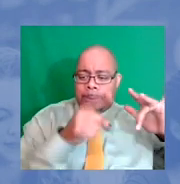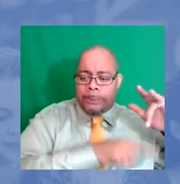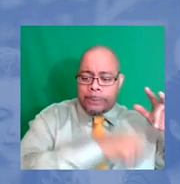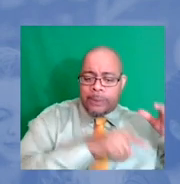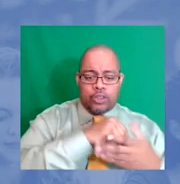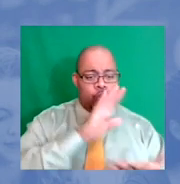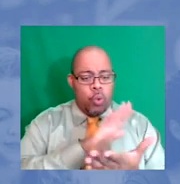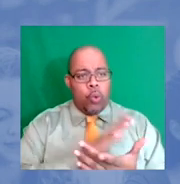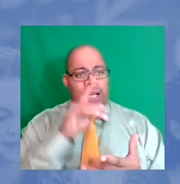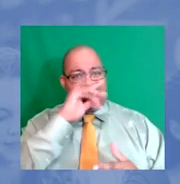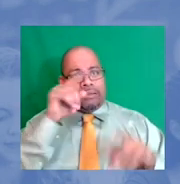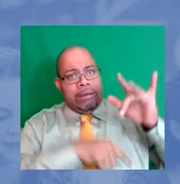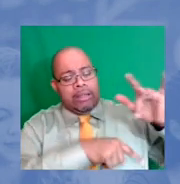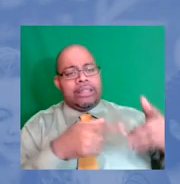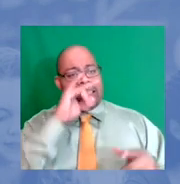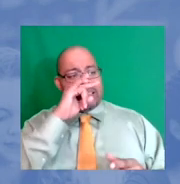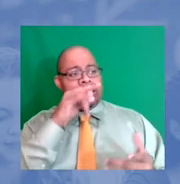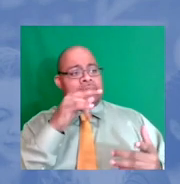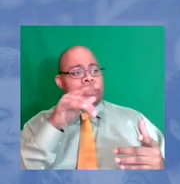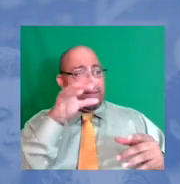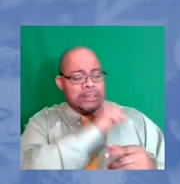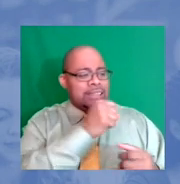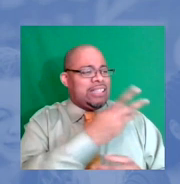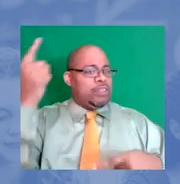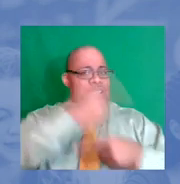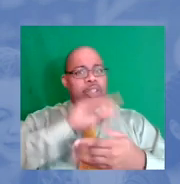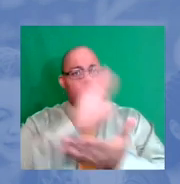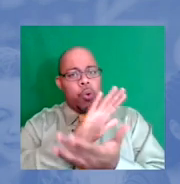SEVERAL DAYS OF SCHOOL WHICH DEFINITELY HINDERED THEIR LEARNING.